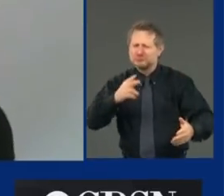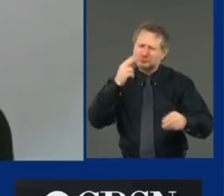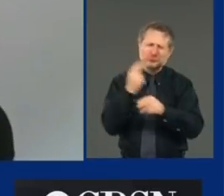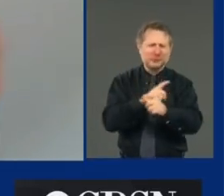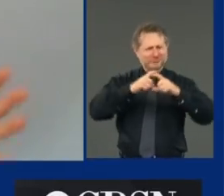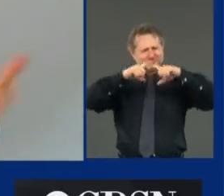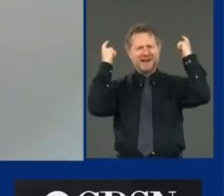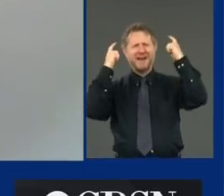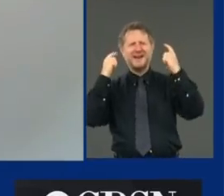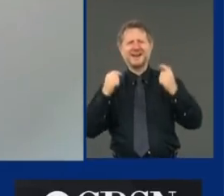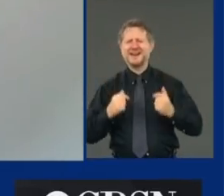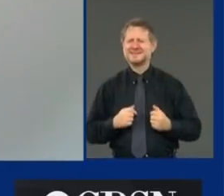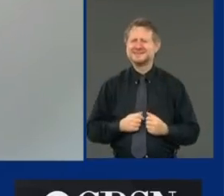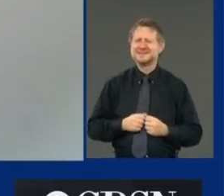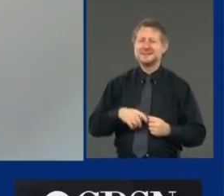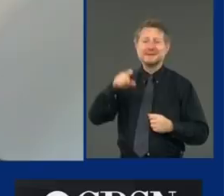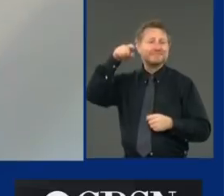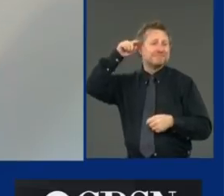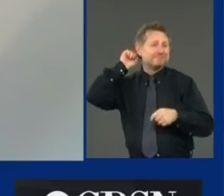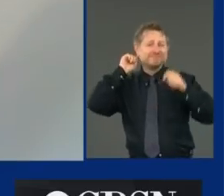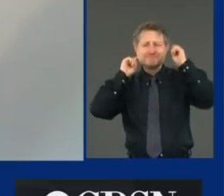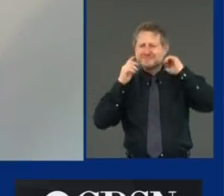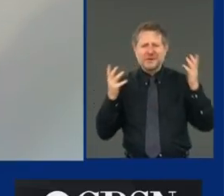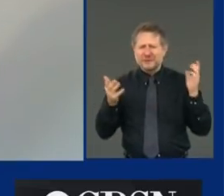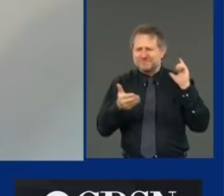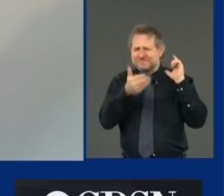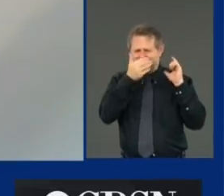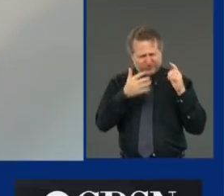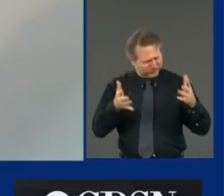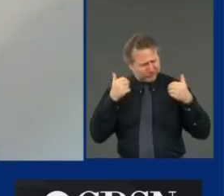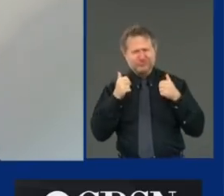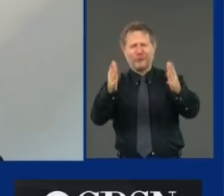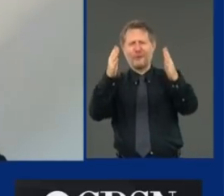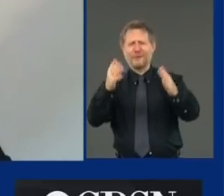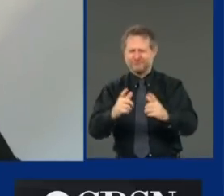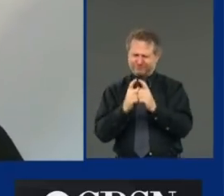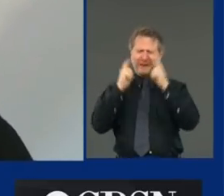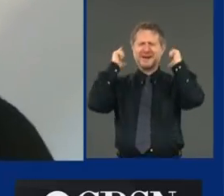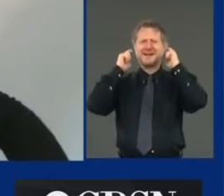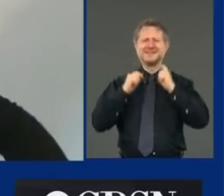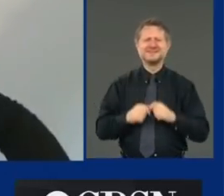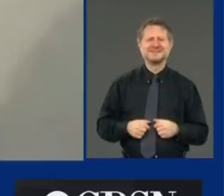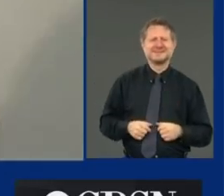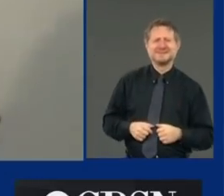YOU SEE THIS MASK HERE GOES OVER MY EARS SO YOU SHOULD NOT FEAR.